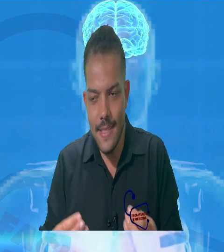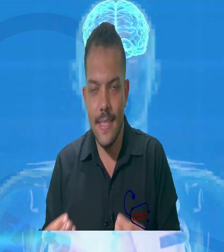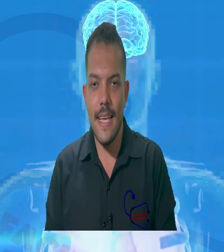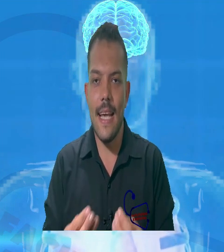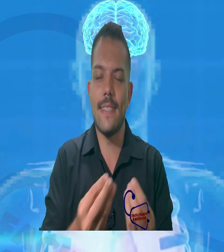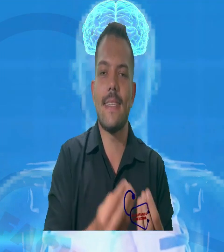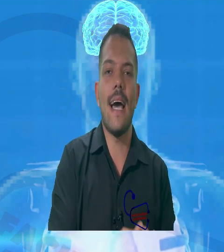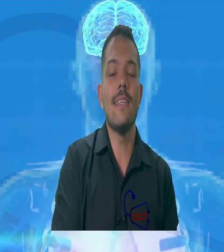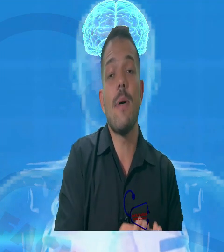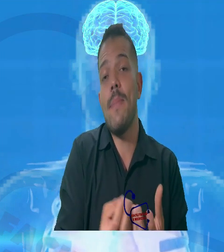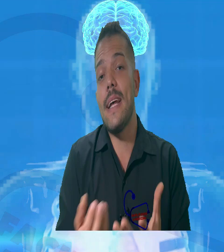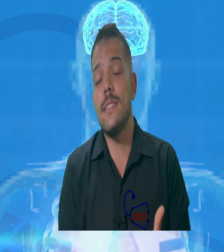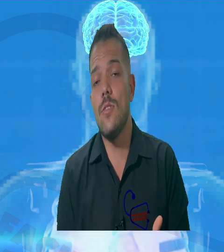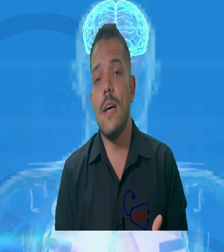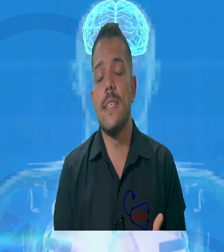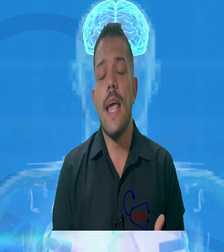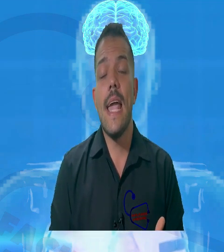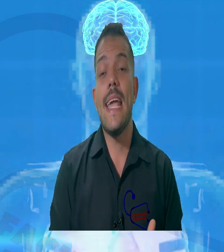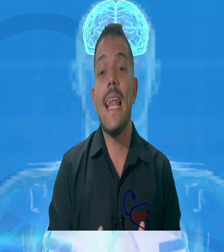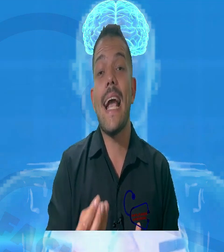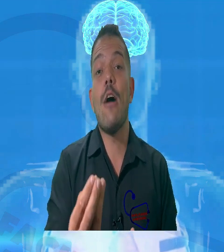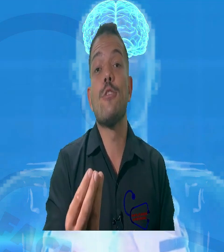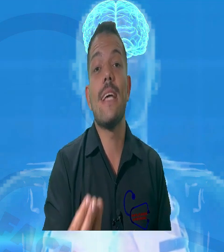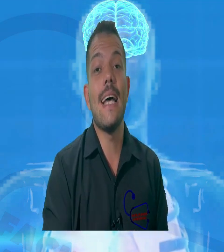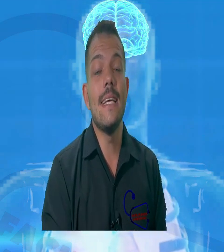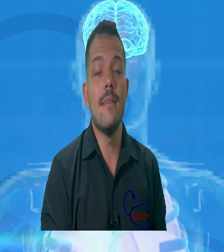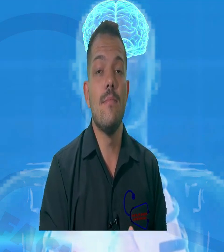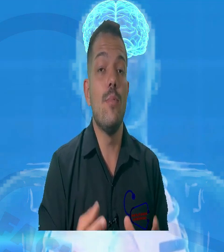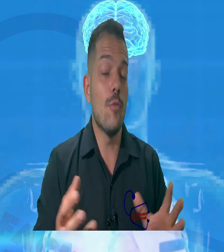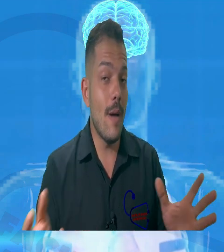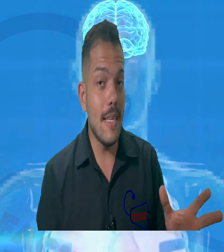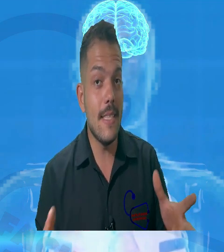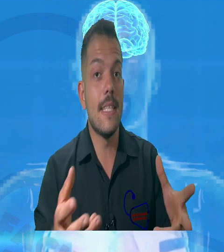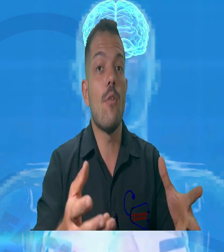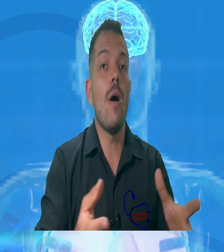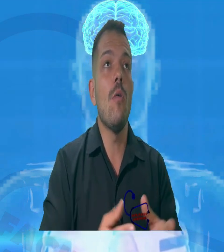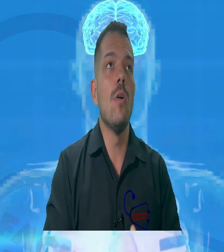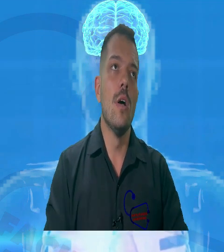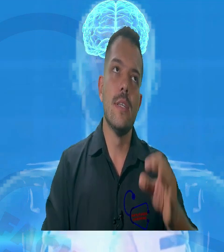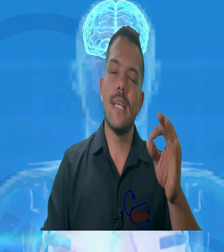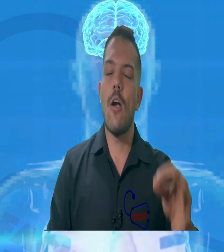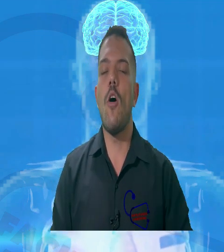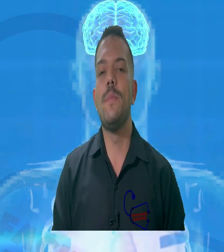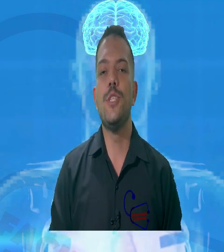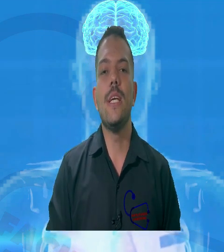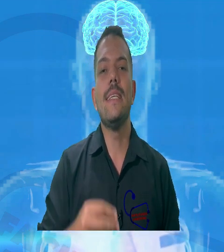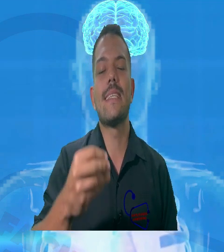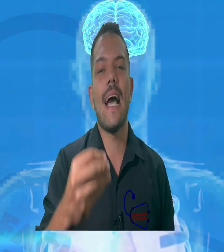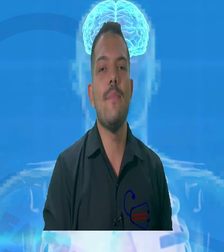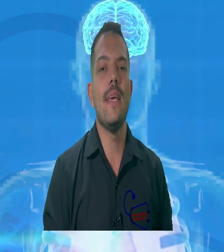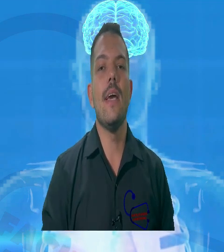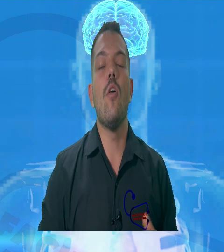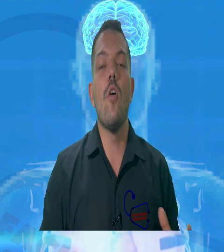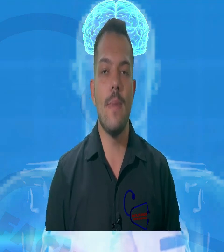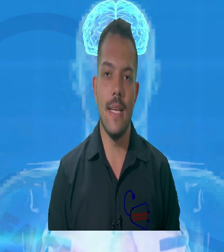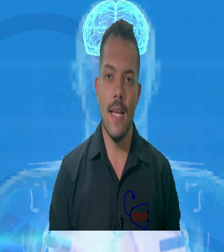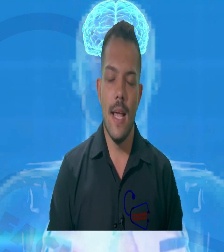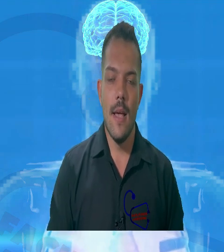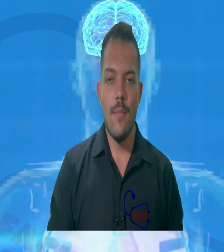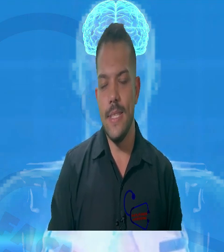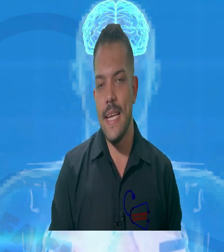that scabies is a parasitic disease and it is caused by a parasite like a sacop scabie omne Well, it is